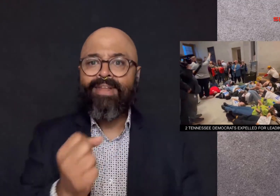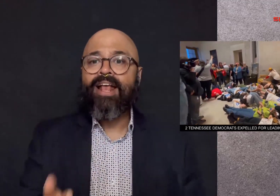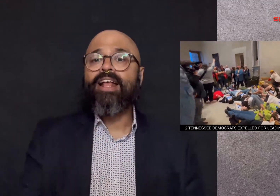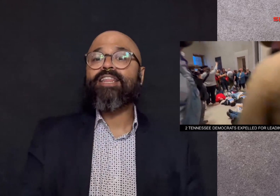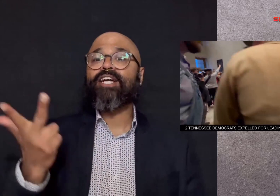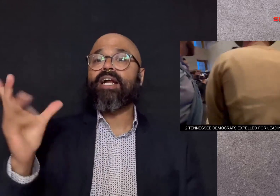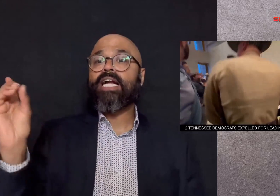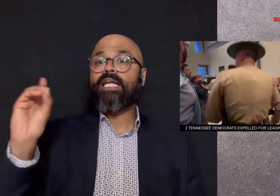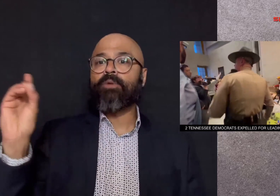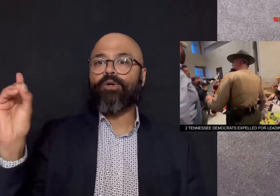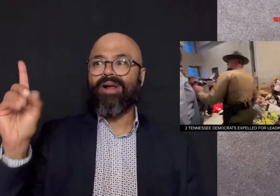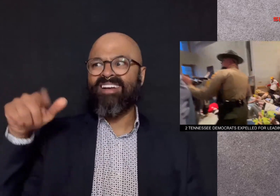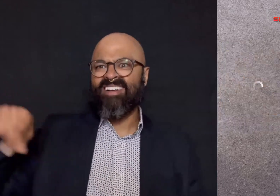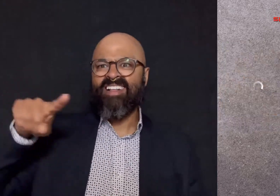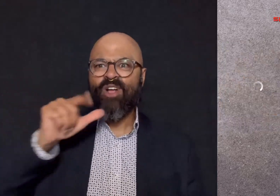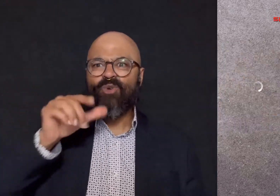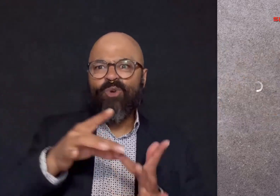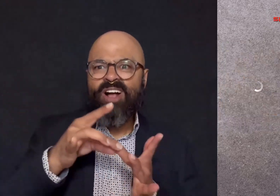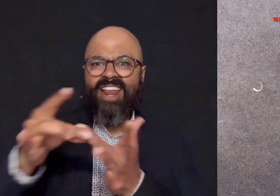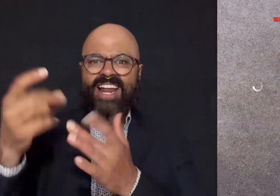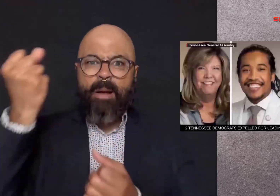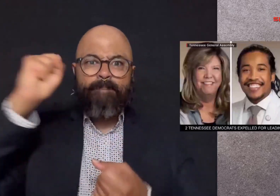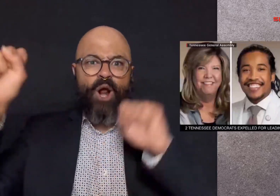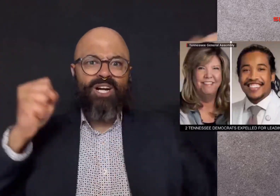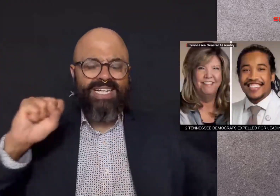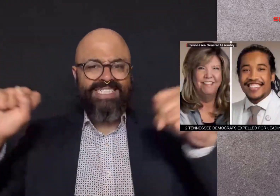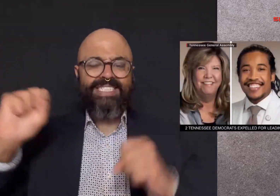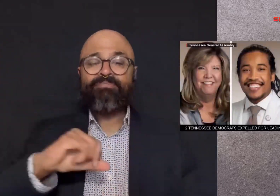there were actually three Democrats who led the protest